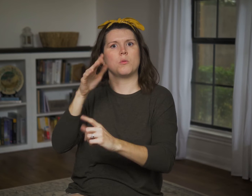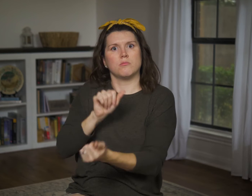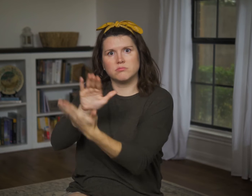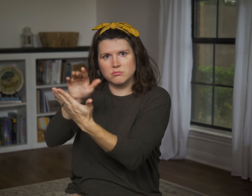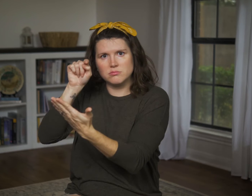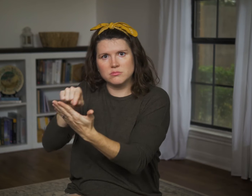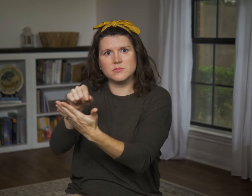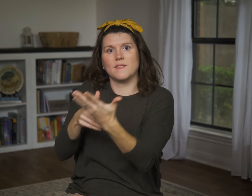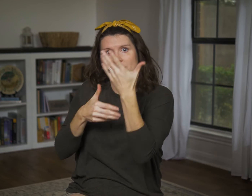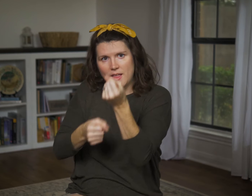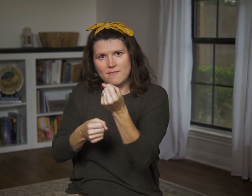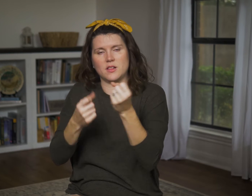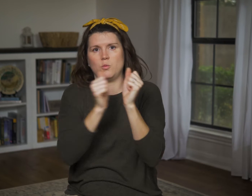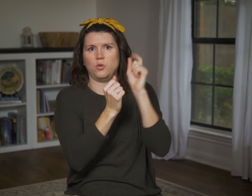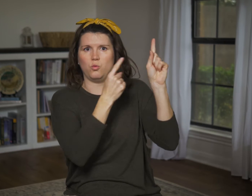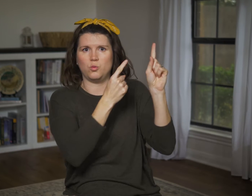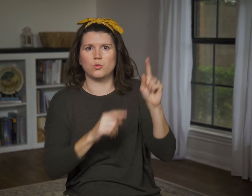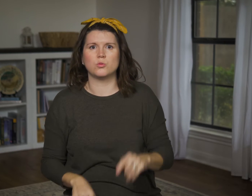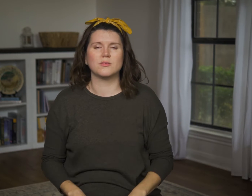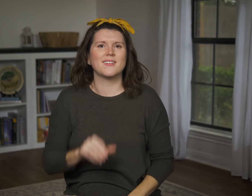we will deal kindly and faithfully with you” (2:14).